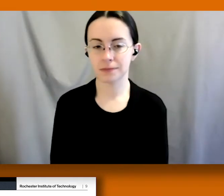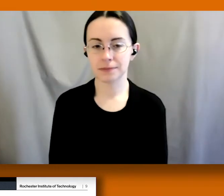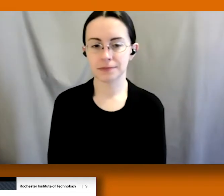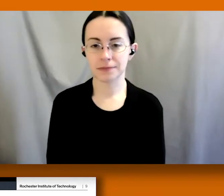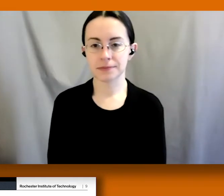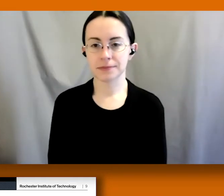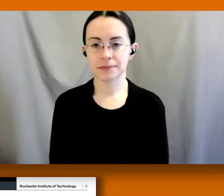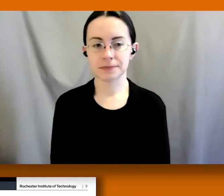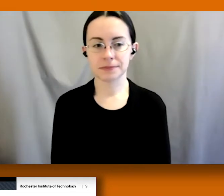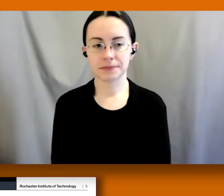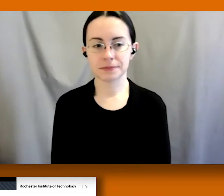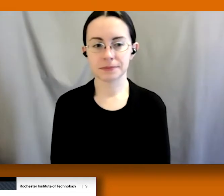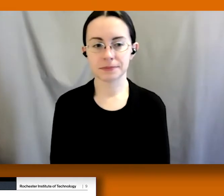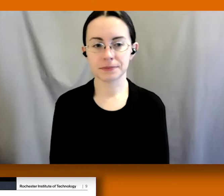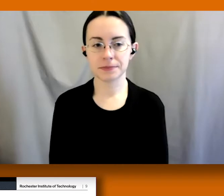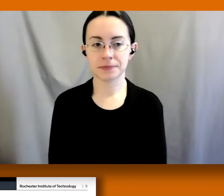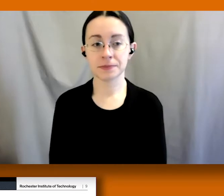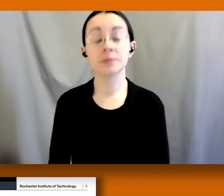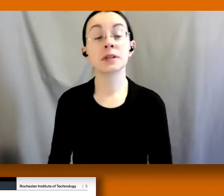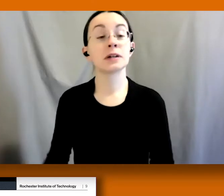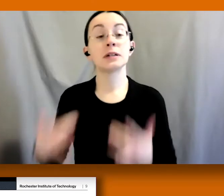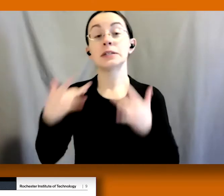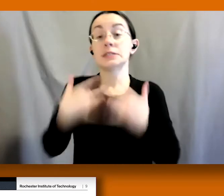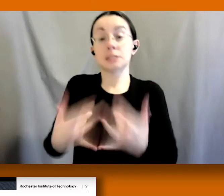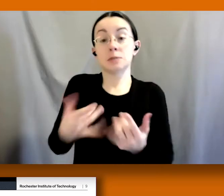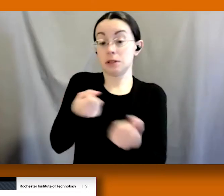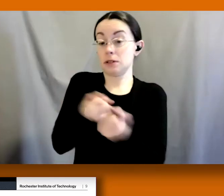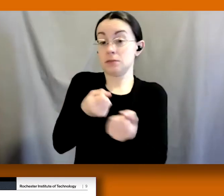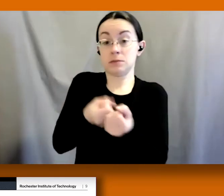Uh, generally, justification for this is required in the proposal.